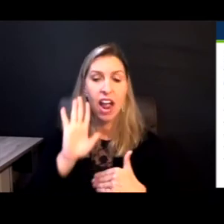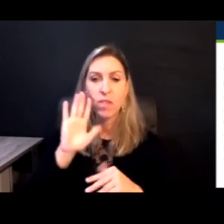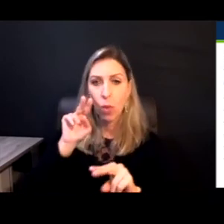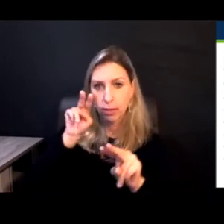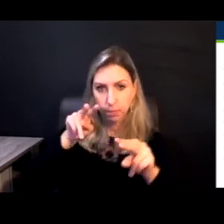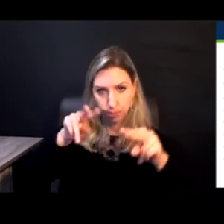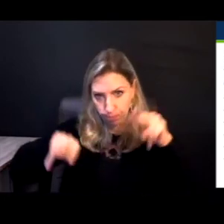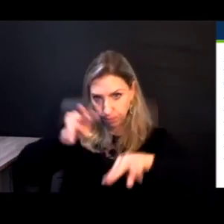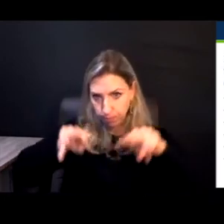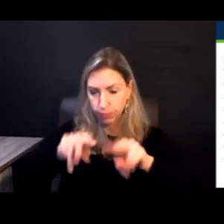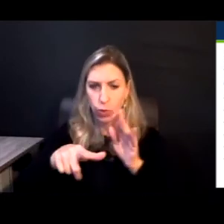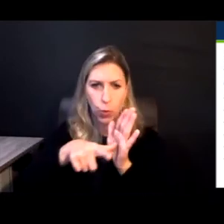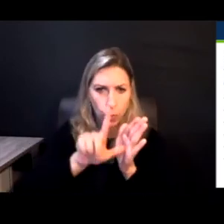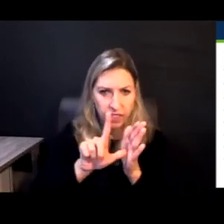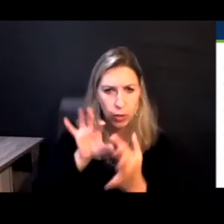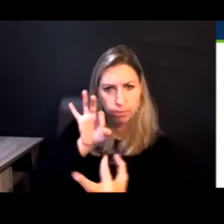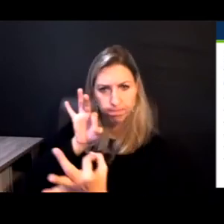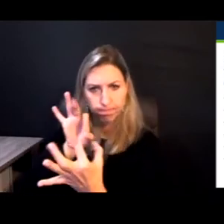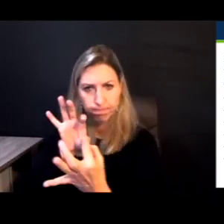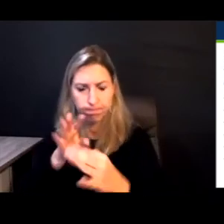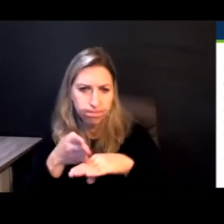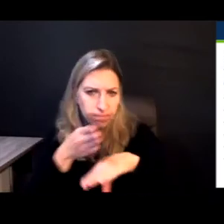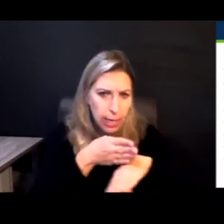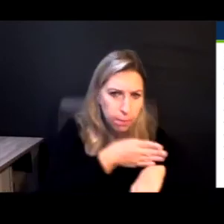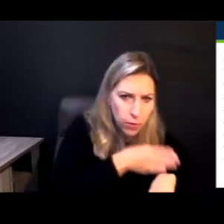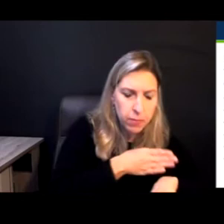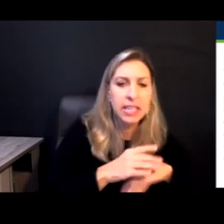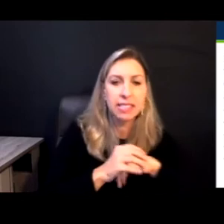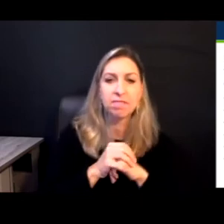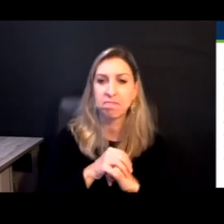group about the MDH EHDI team requesting HRSA carryover dollars for the video project. This